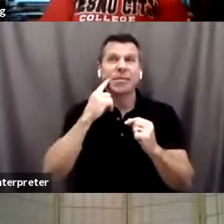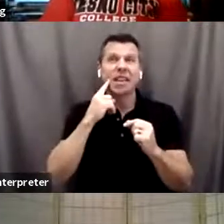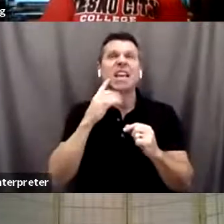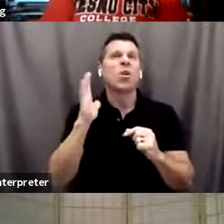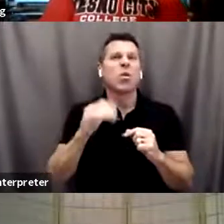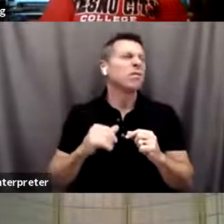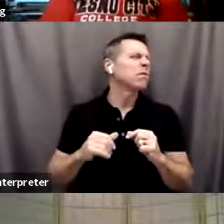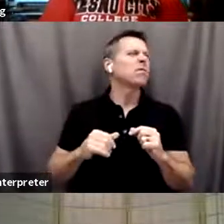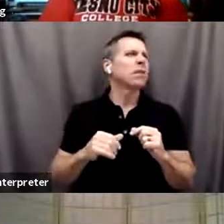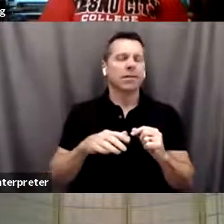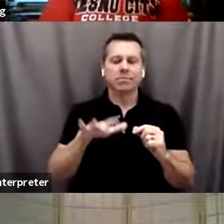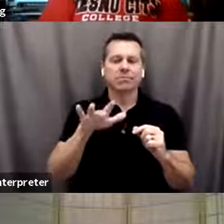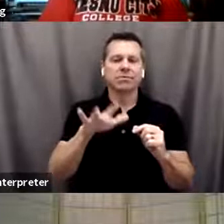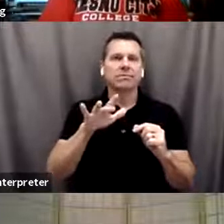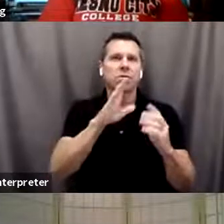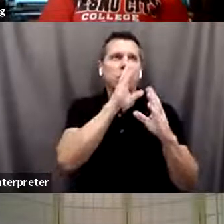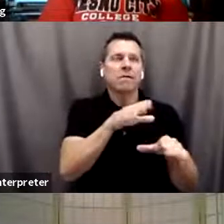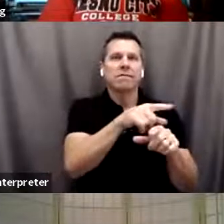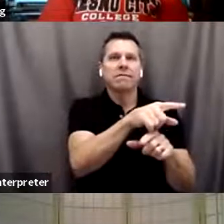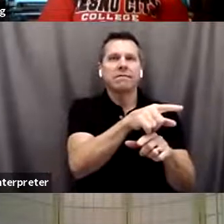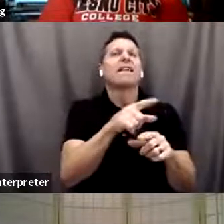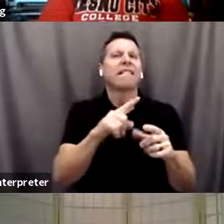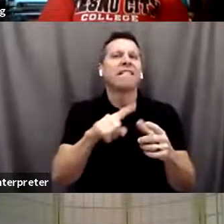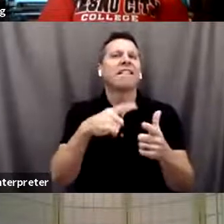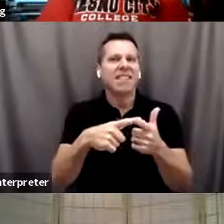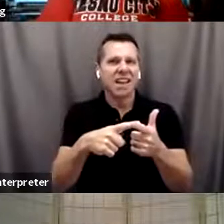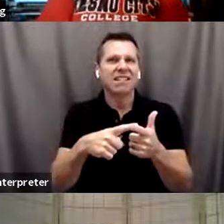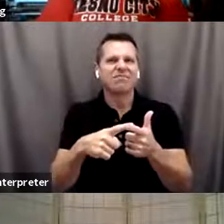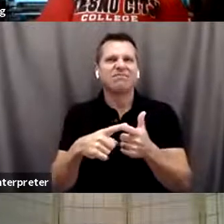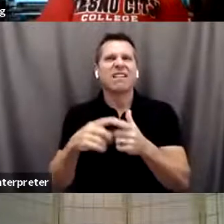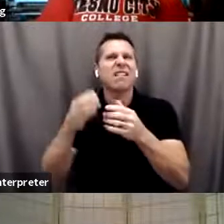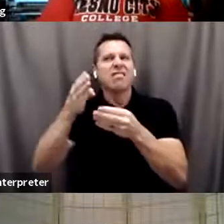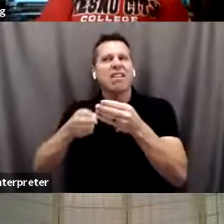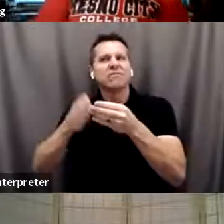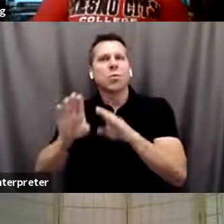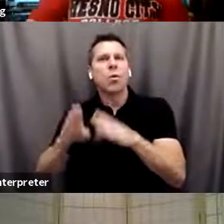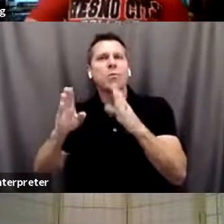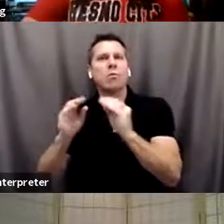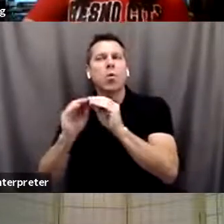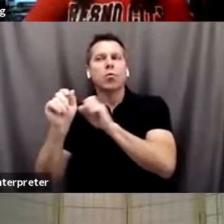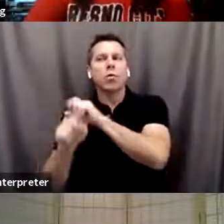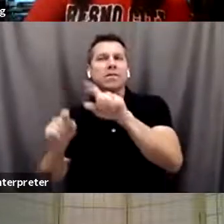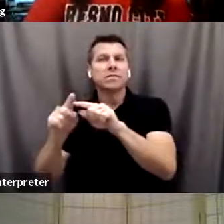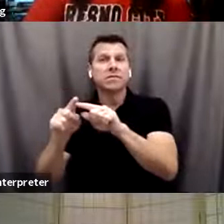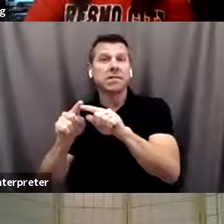quickly. And then we will open up for other questions at the end. So feel free to post your questions in the chat throughout the